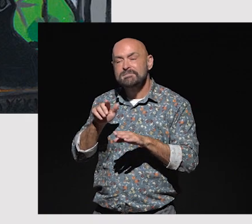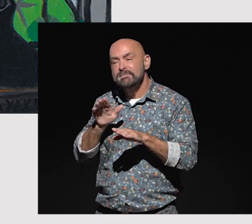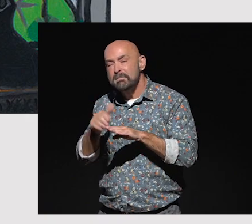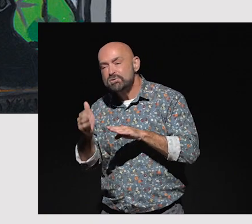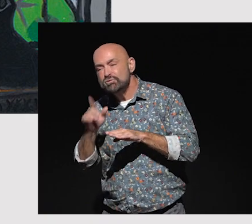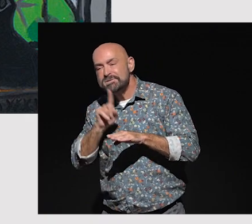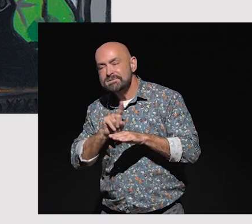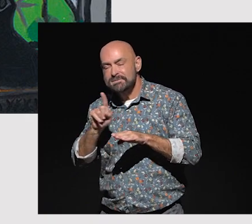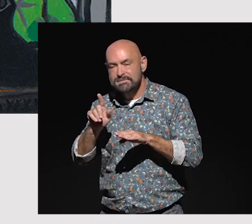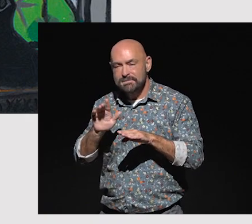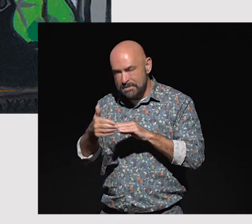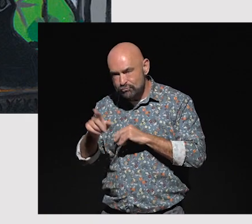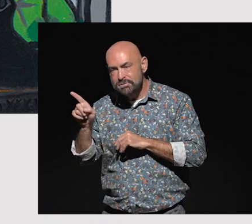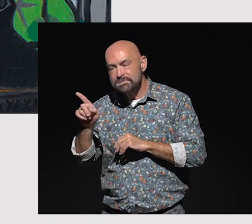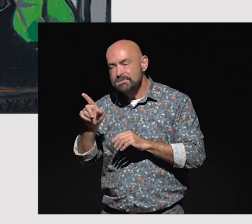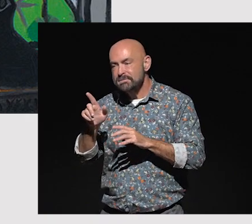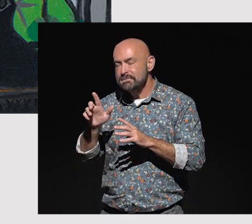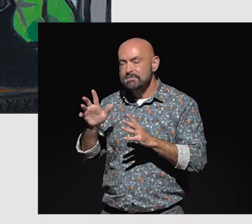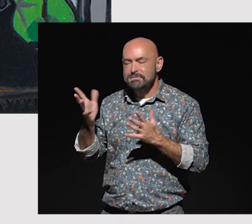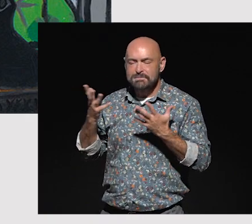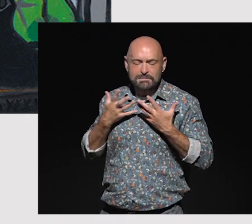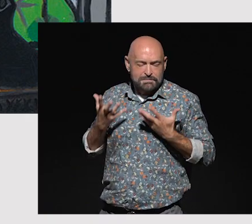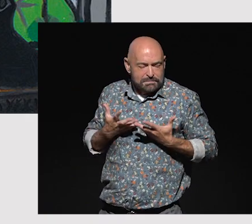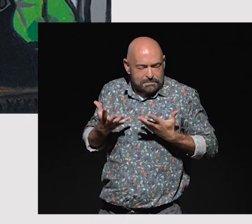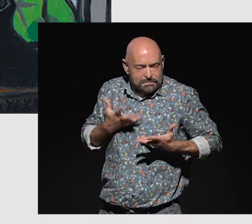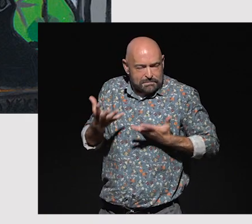And she's voluptuous, young blonde.